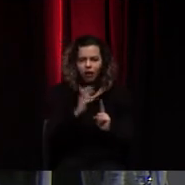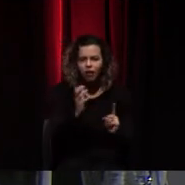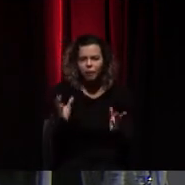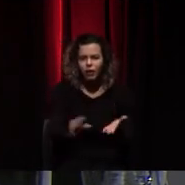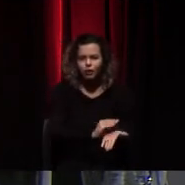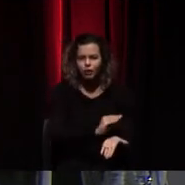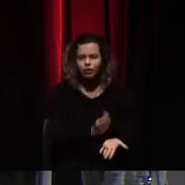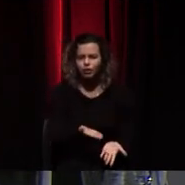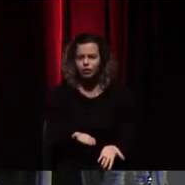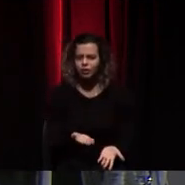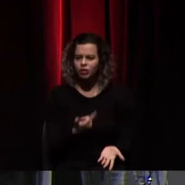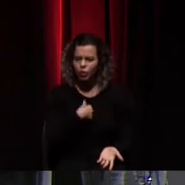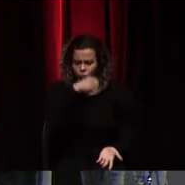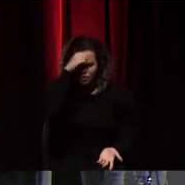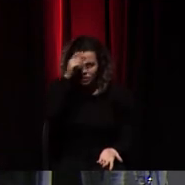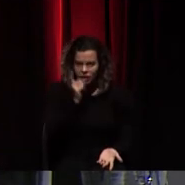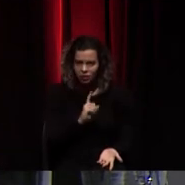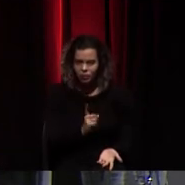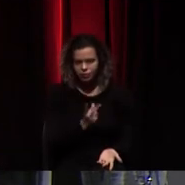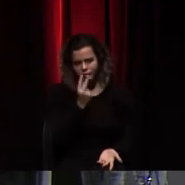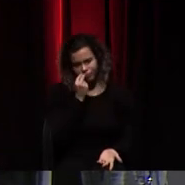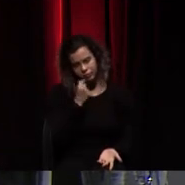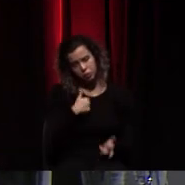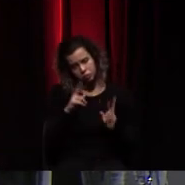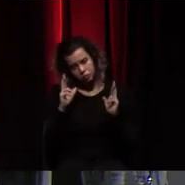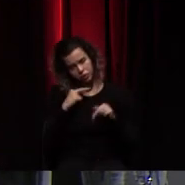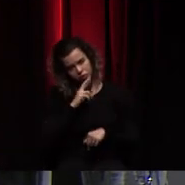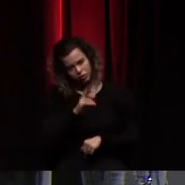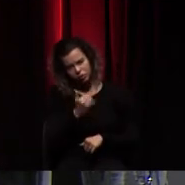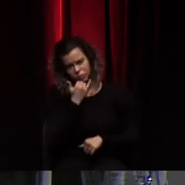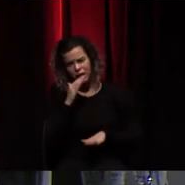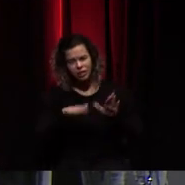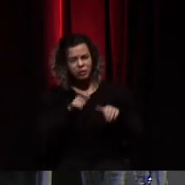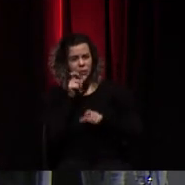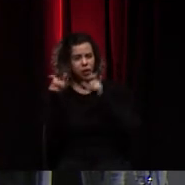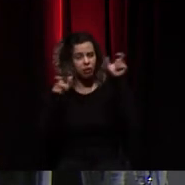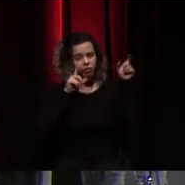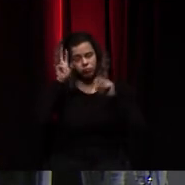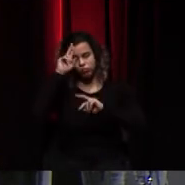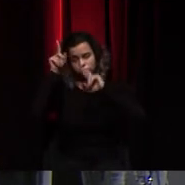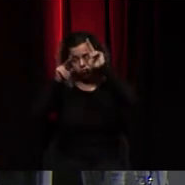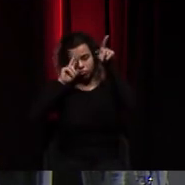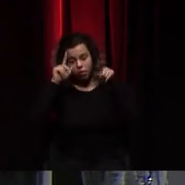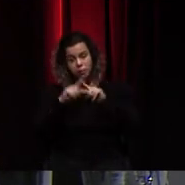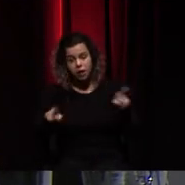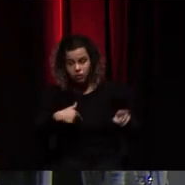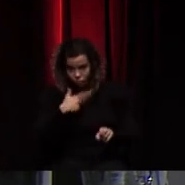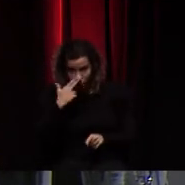I hope to have answered. Often I use crazy words, but it is more or less so.